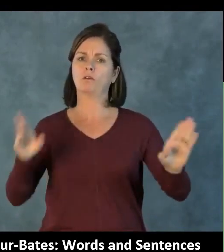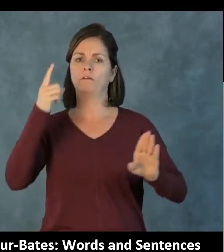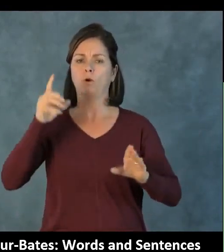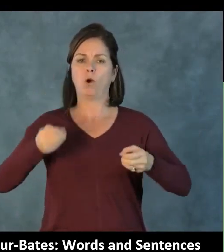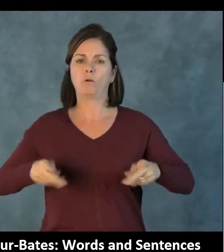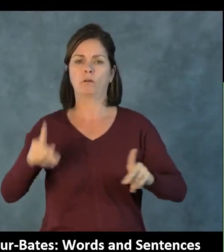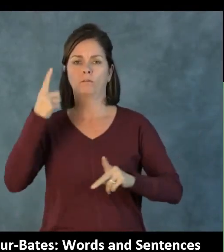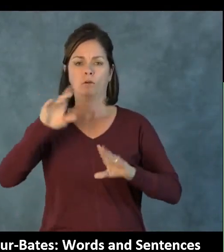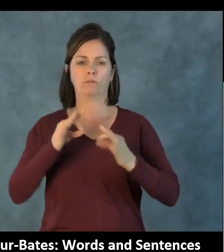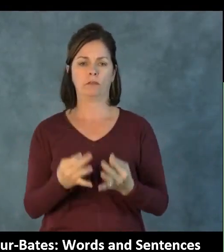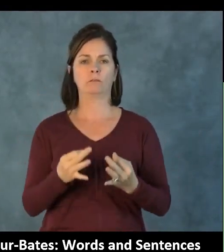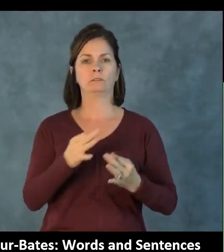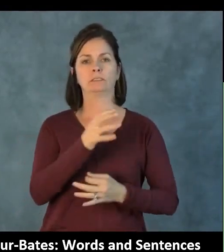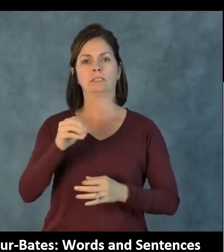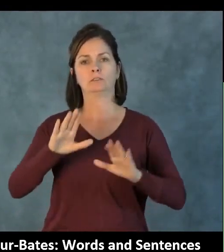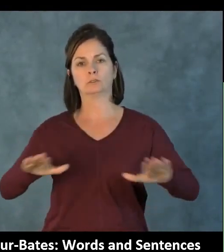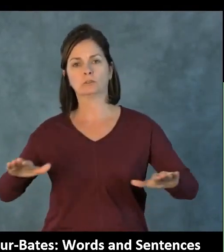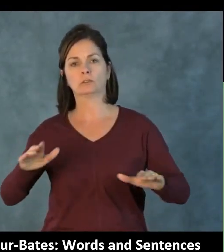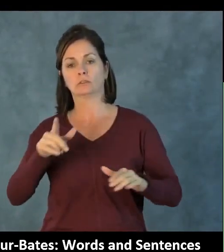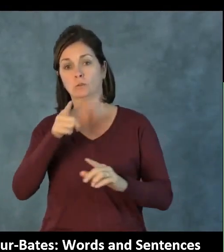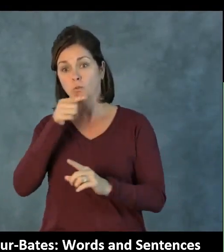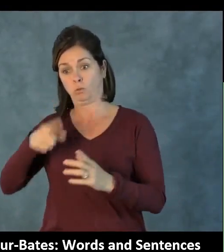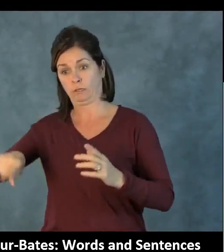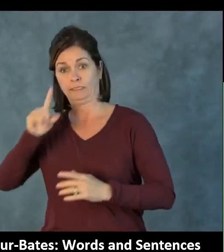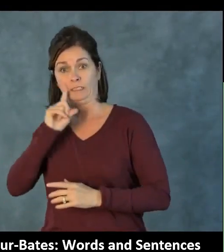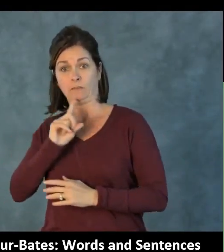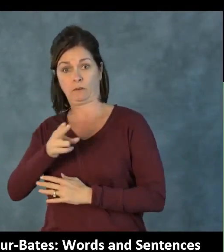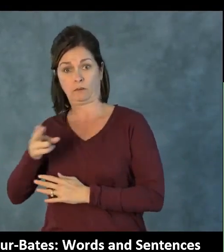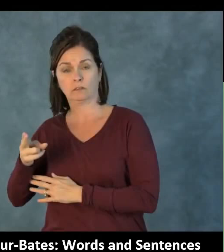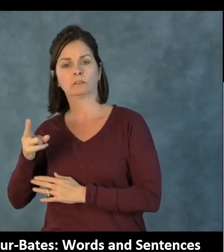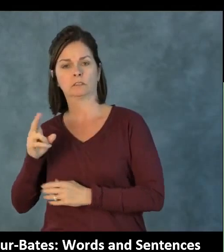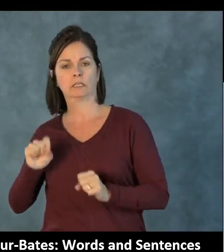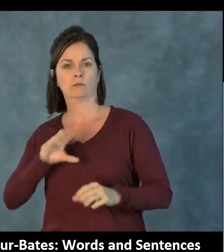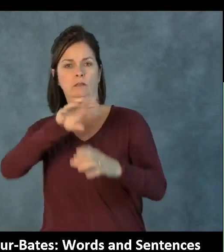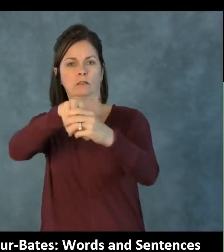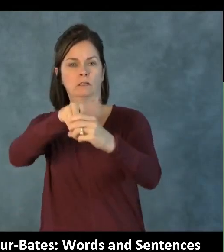who are Deaf or hard of hearing, to participate in a national project that's being sponsored